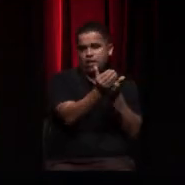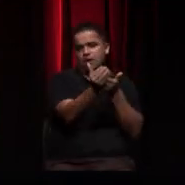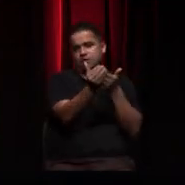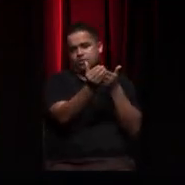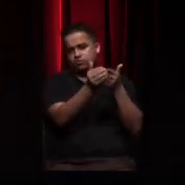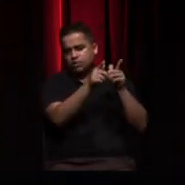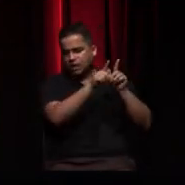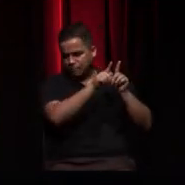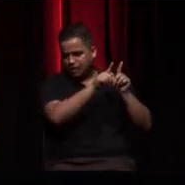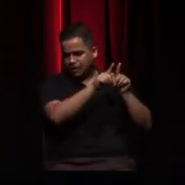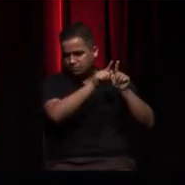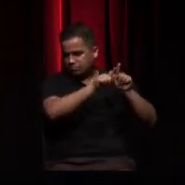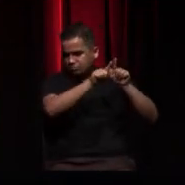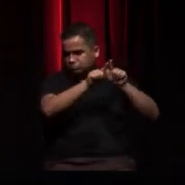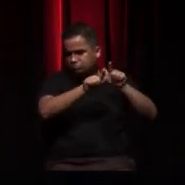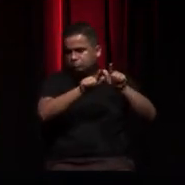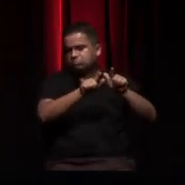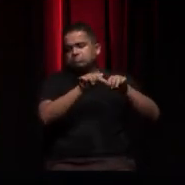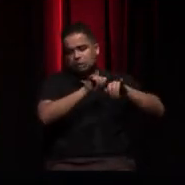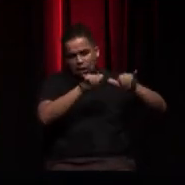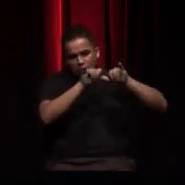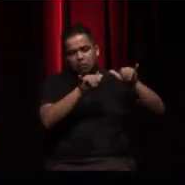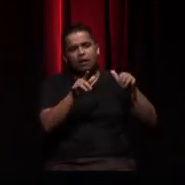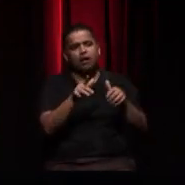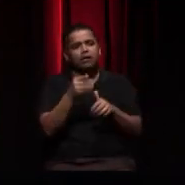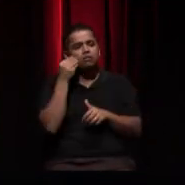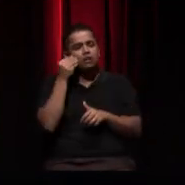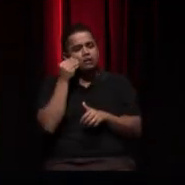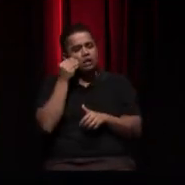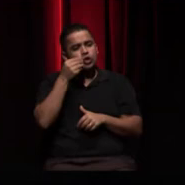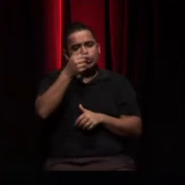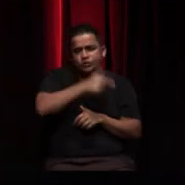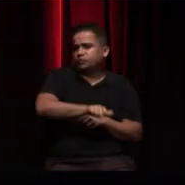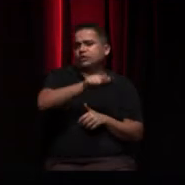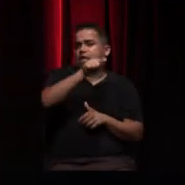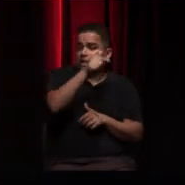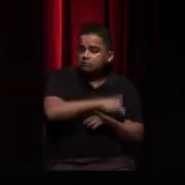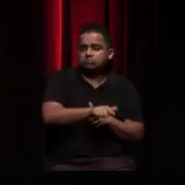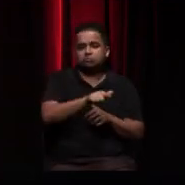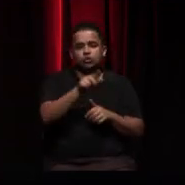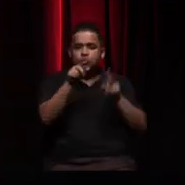we try to revamp their stories,